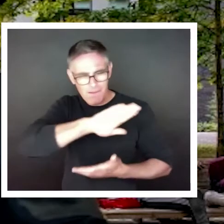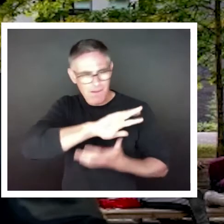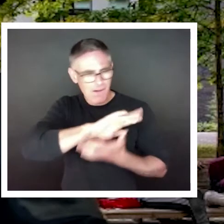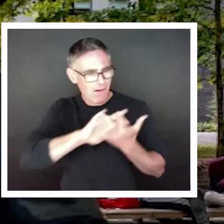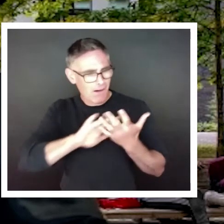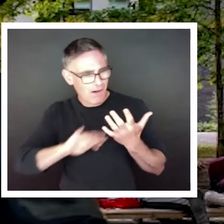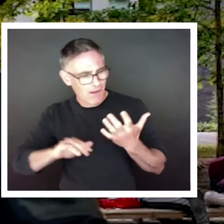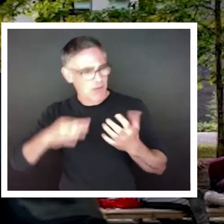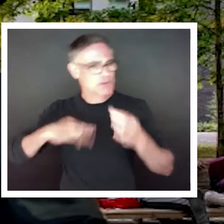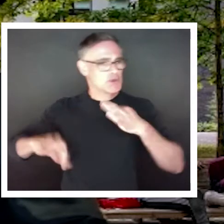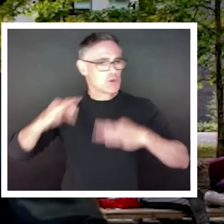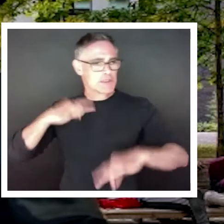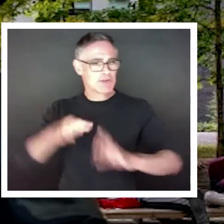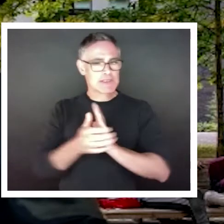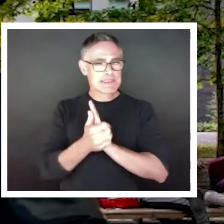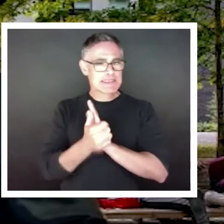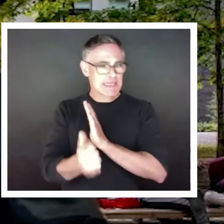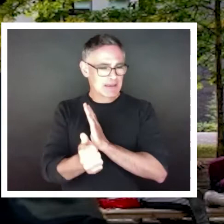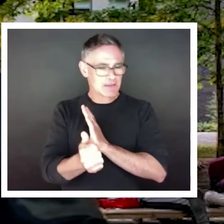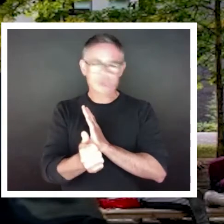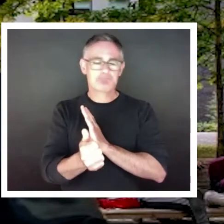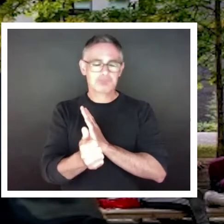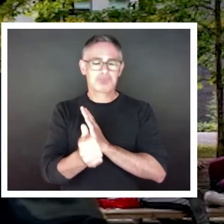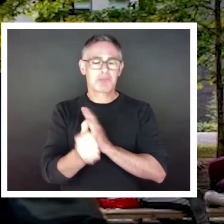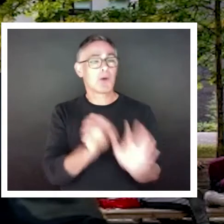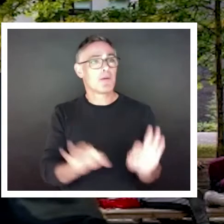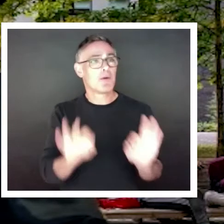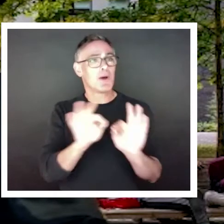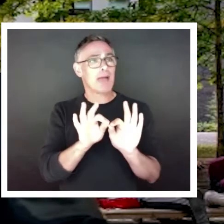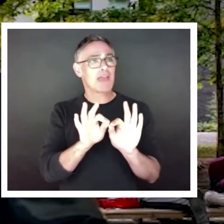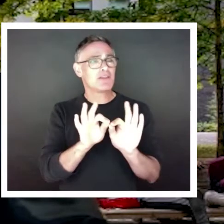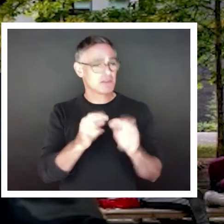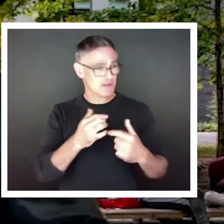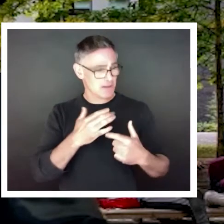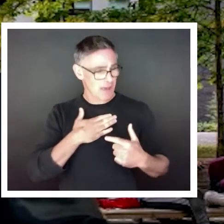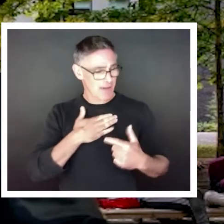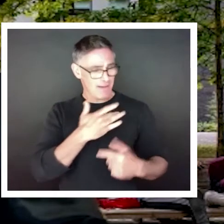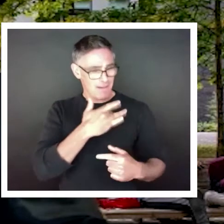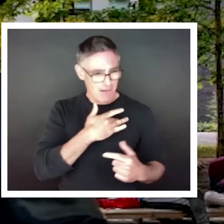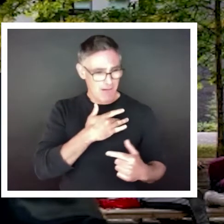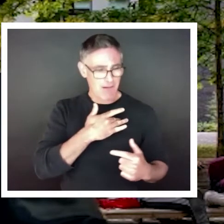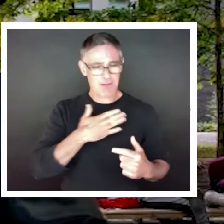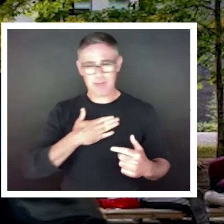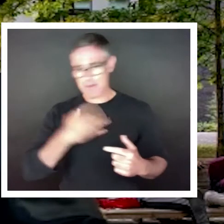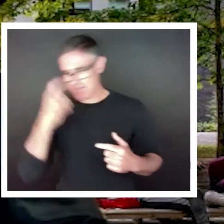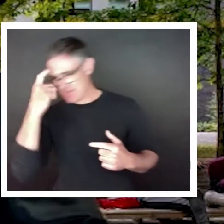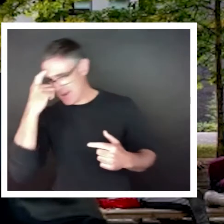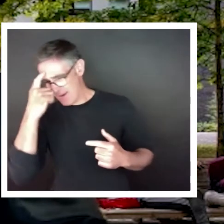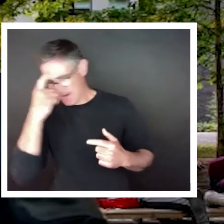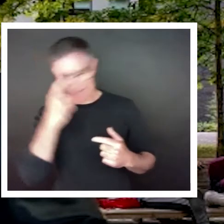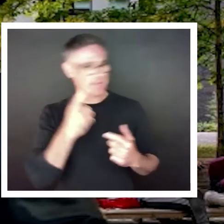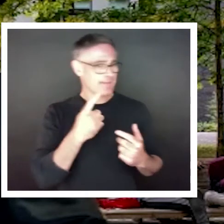What truly matters is if I have the heart and mind to use those skills and strengths for good use.